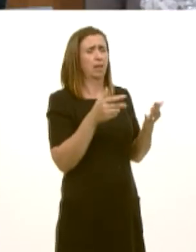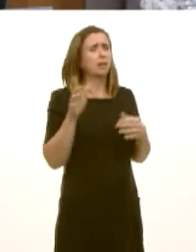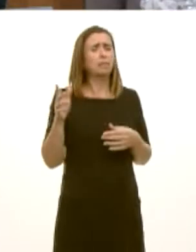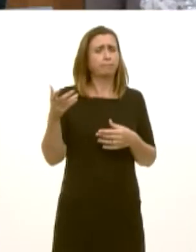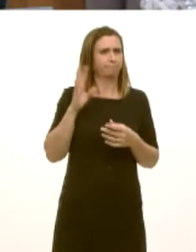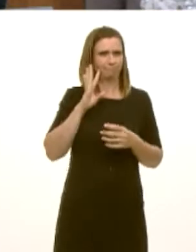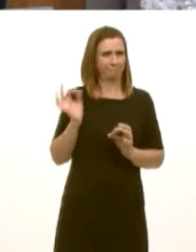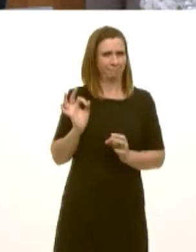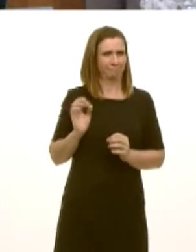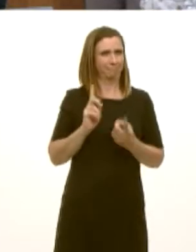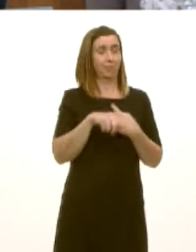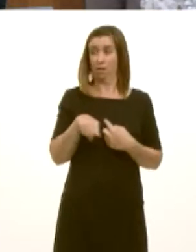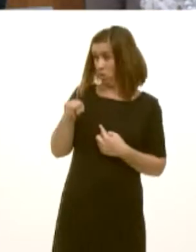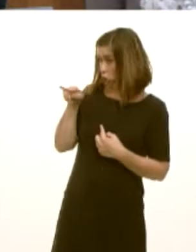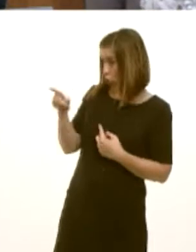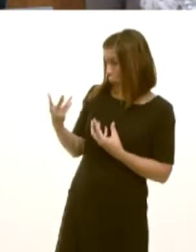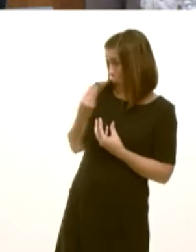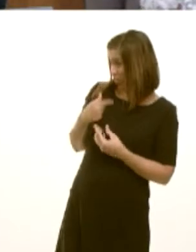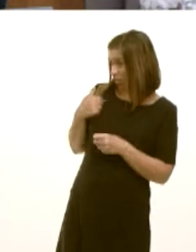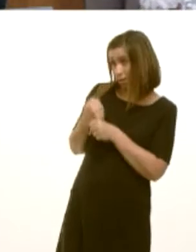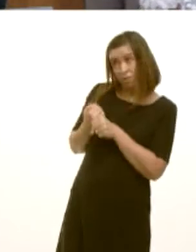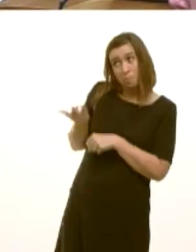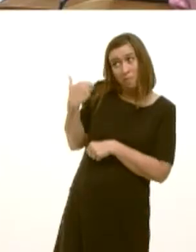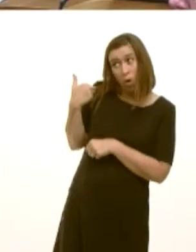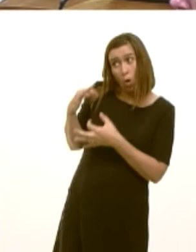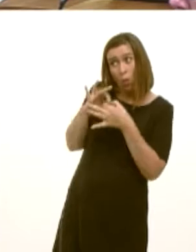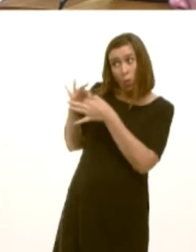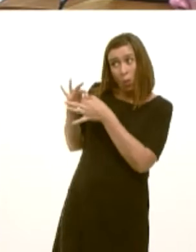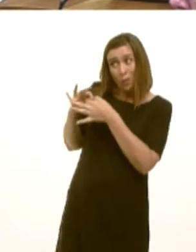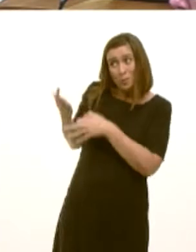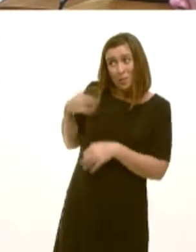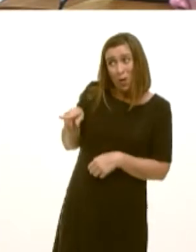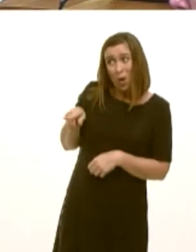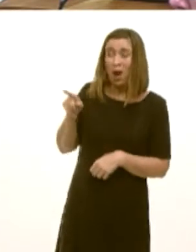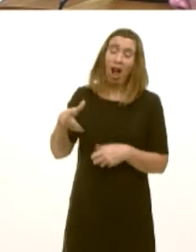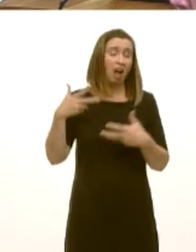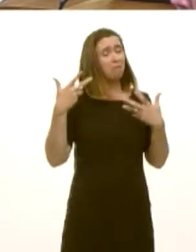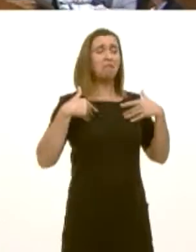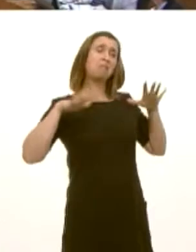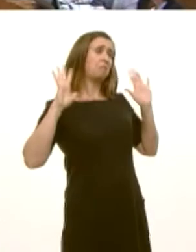Carwyn Jones: I would remind her that her party was in Government at one point, as well. So, donít try and avoid that, as if it was nothing to do with you.